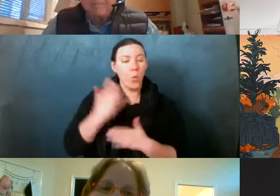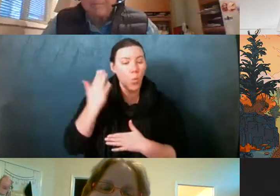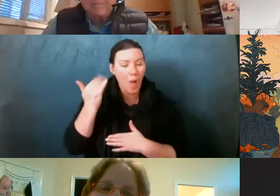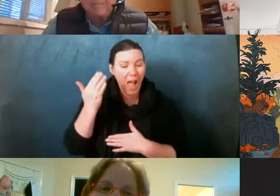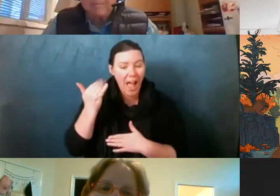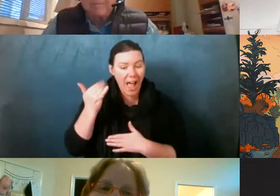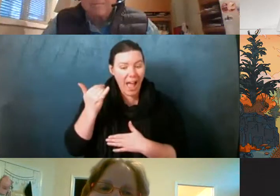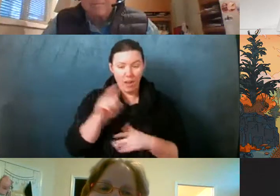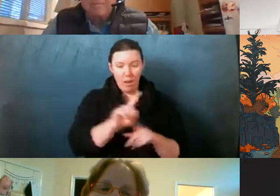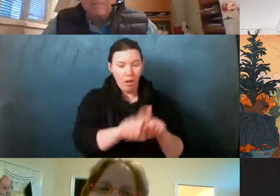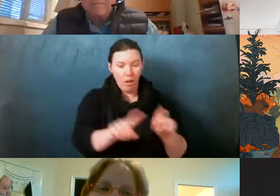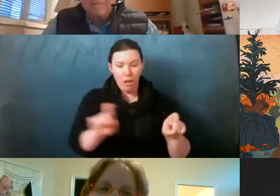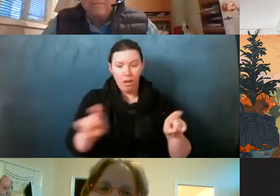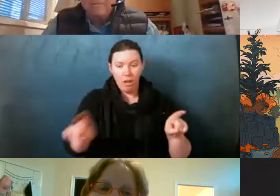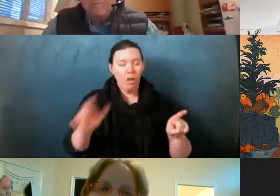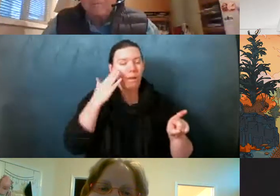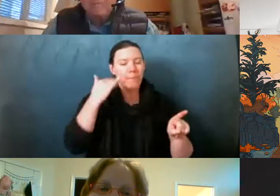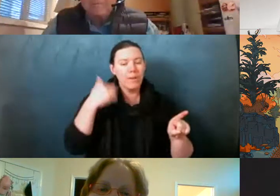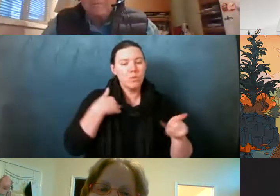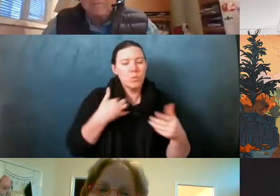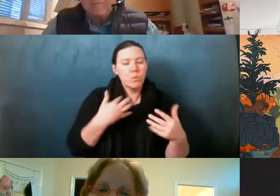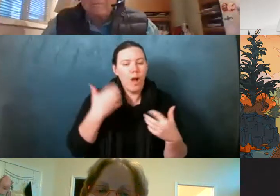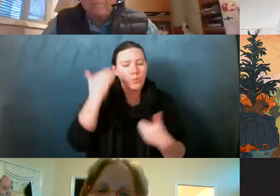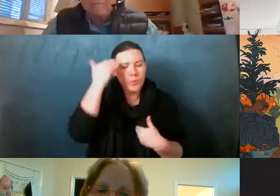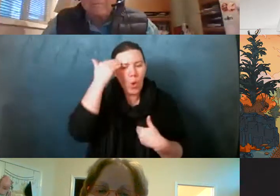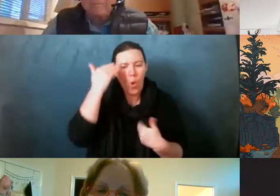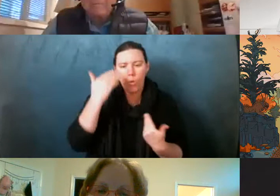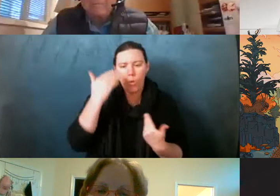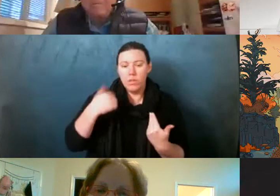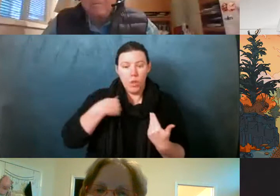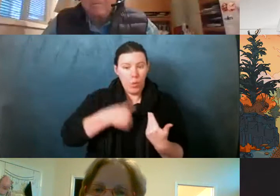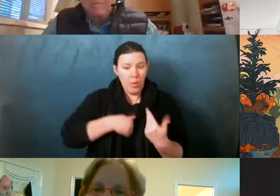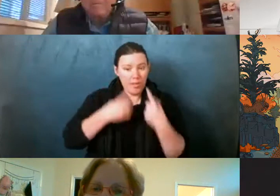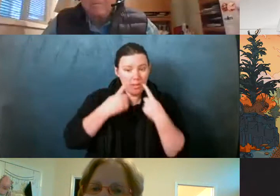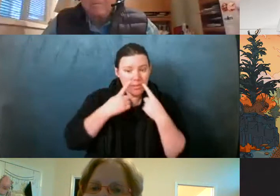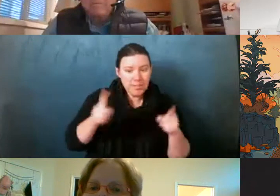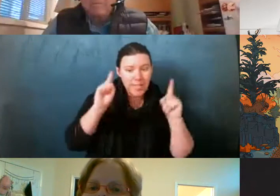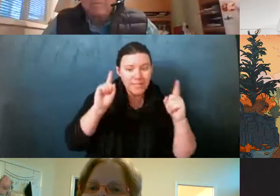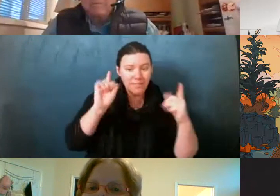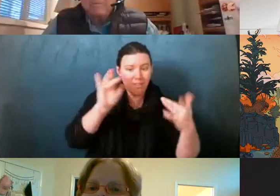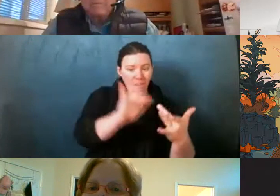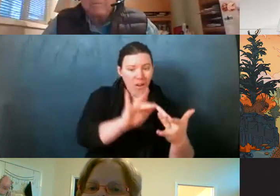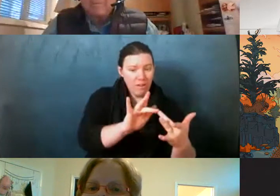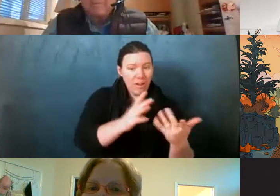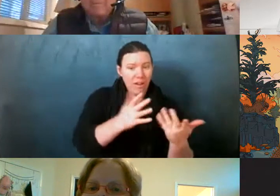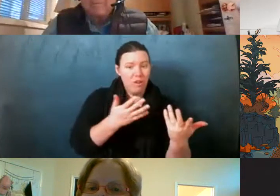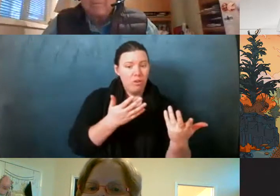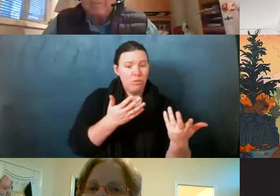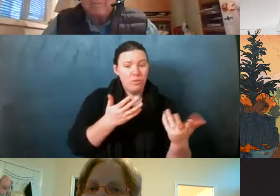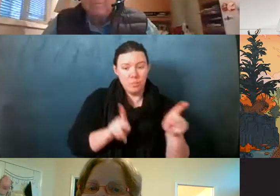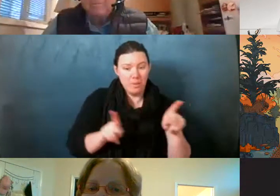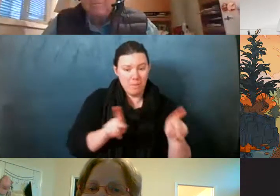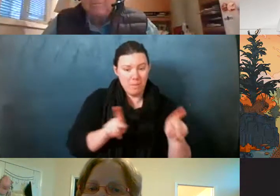our ability to reach individuals and change our tactics if we need to. We wanna make sure we're reaching out